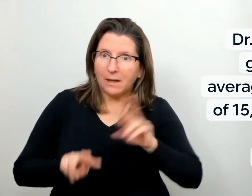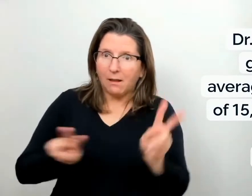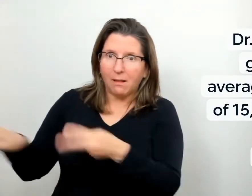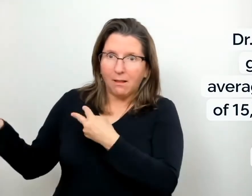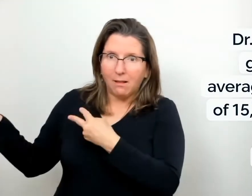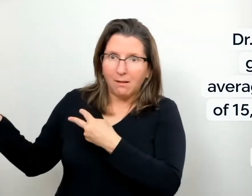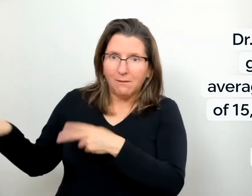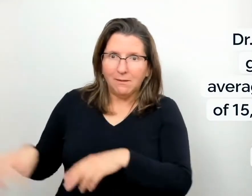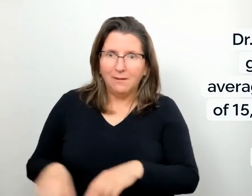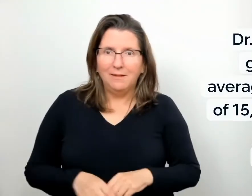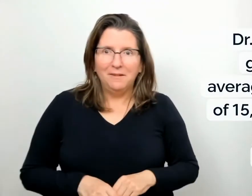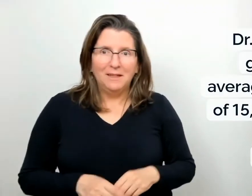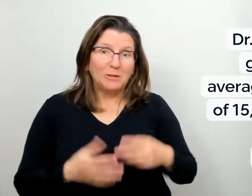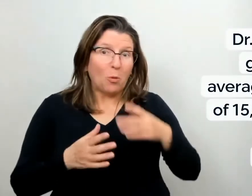The men in the course may wish to look away.